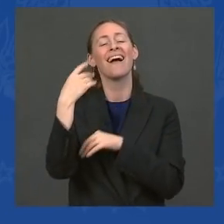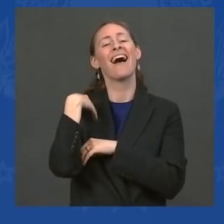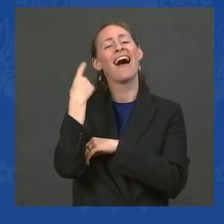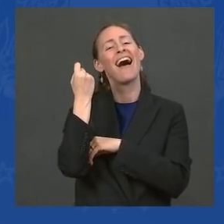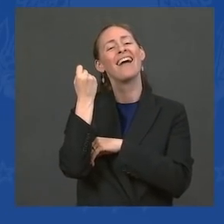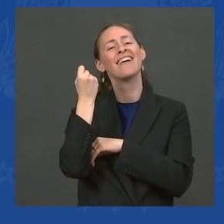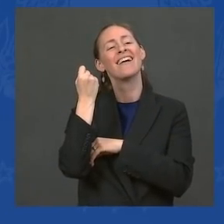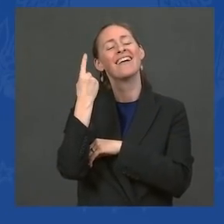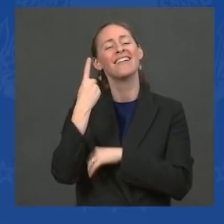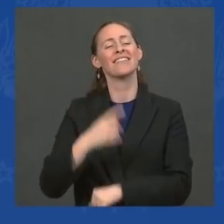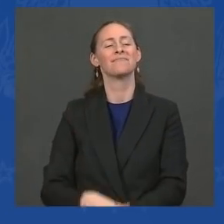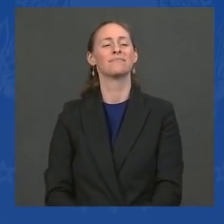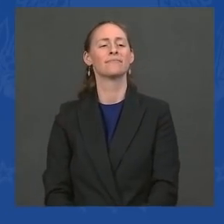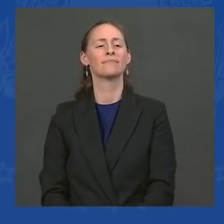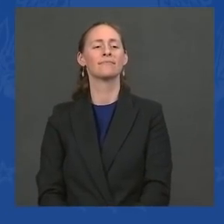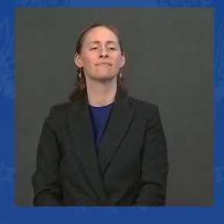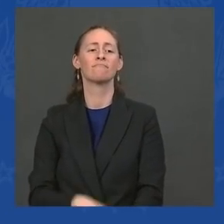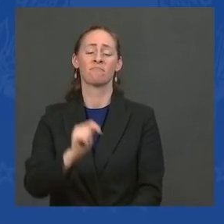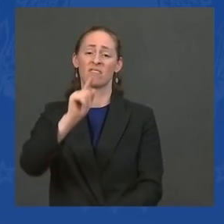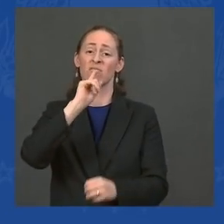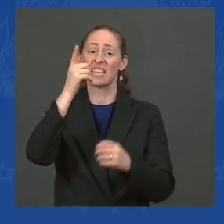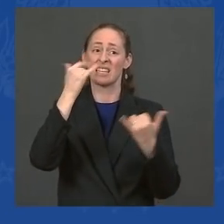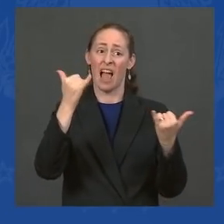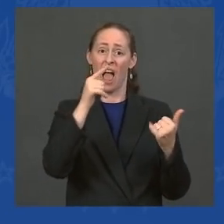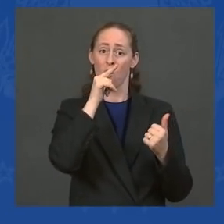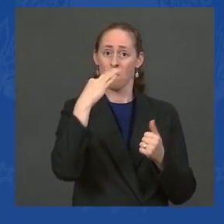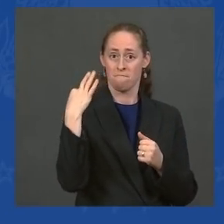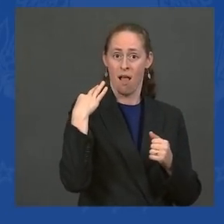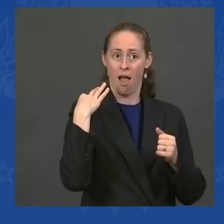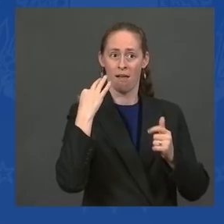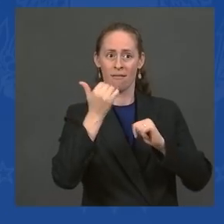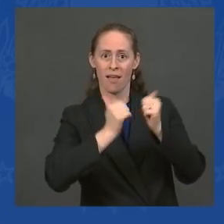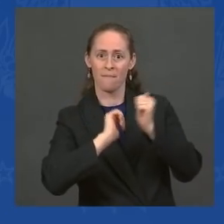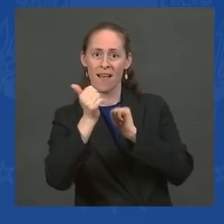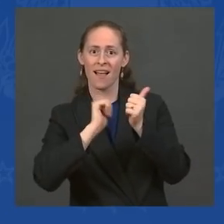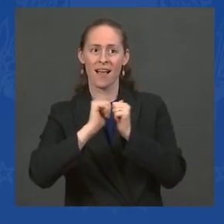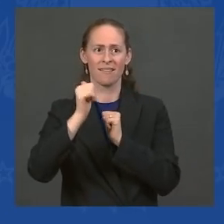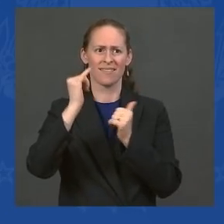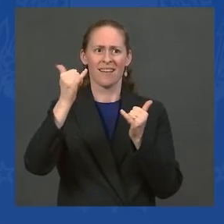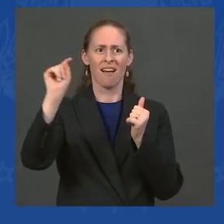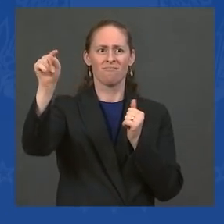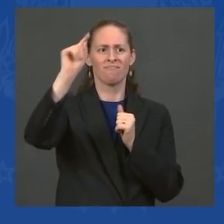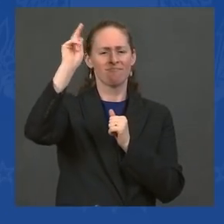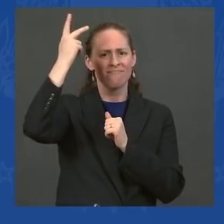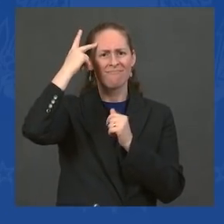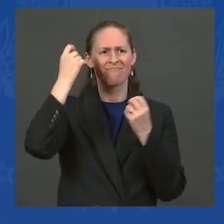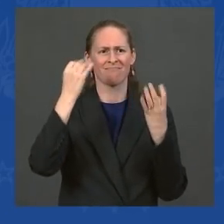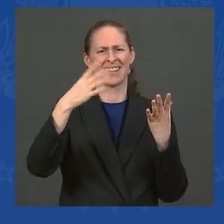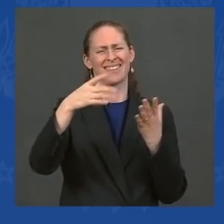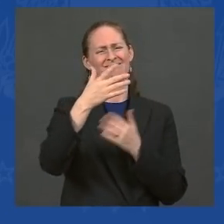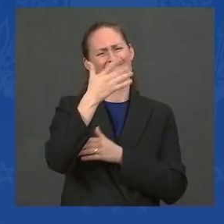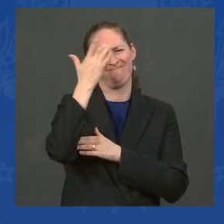I'm so proud to be associated with each one of you. You're honorable, decent, smart women and men. And there's a lot we can get done.